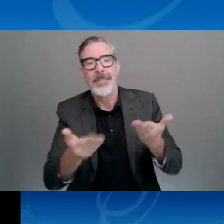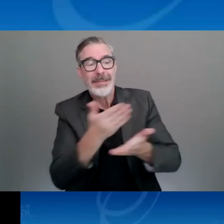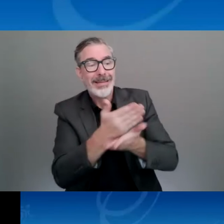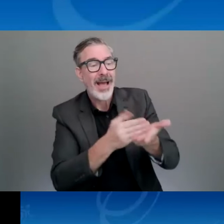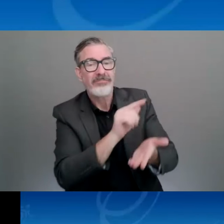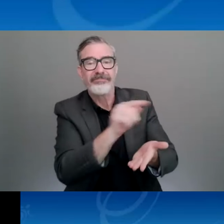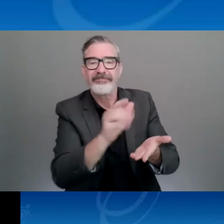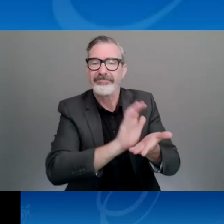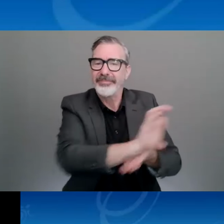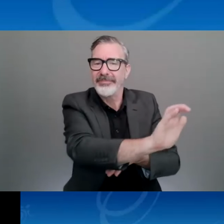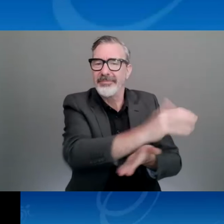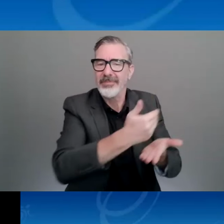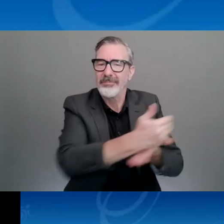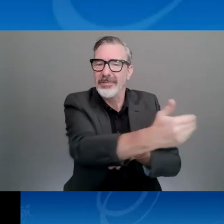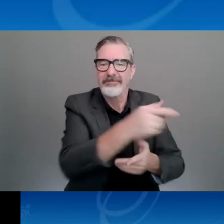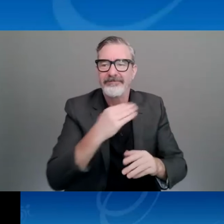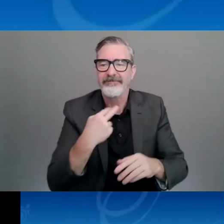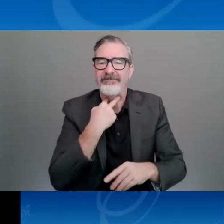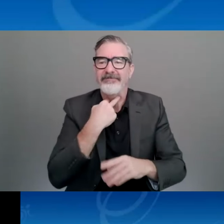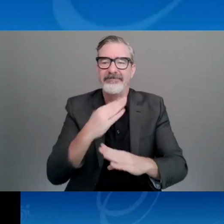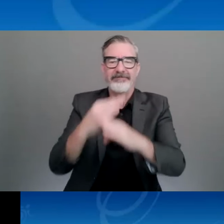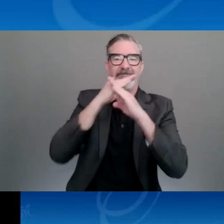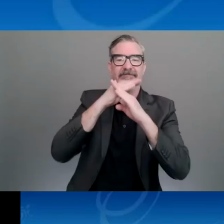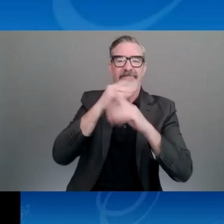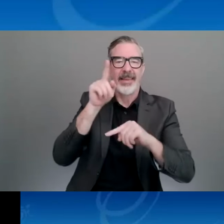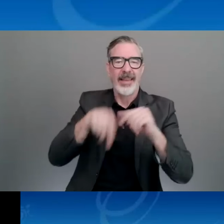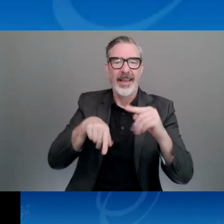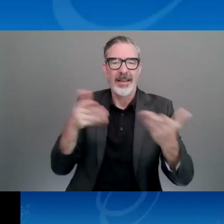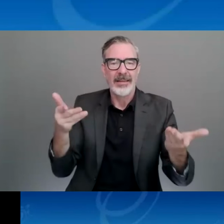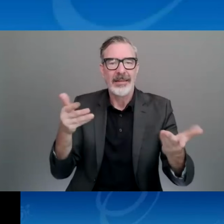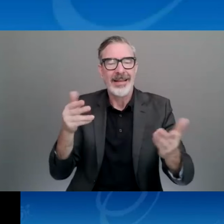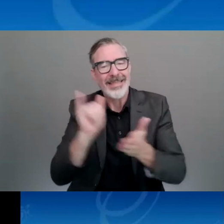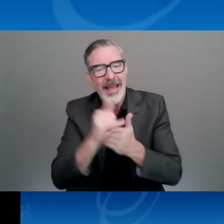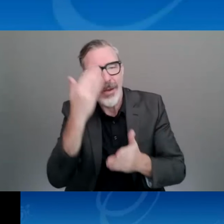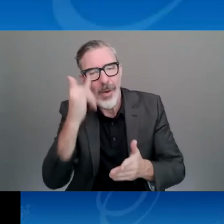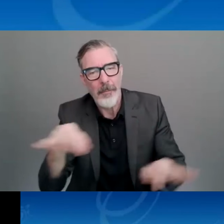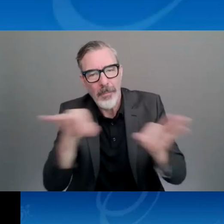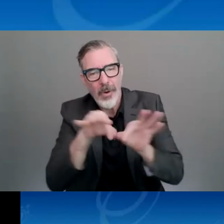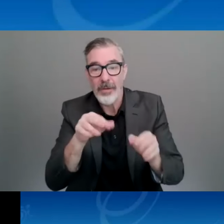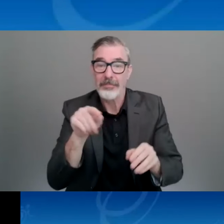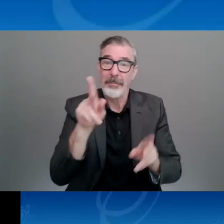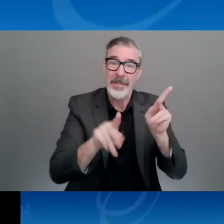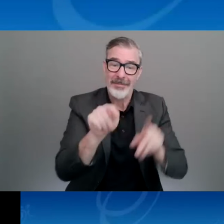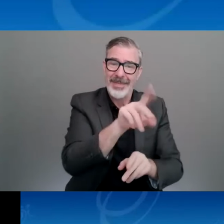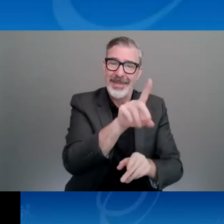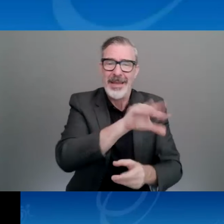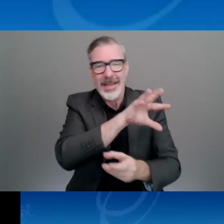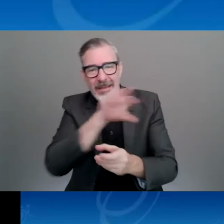So that is why I think we need more people with disabilities at the table and or more education, awareness of the impact